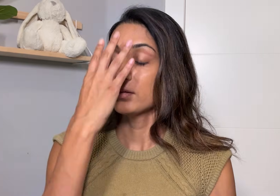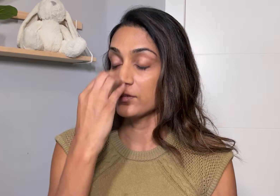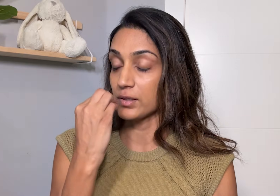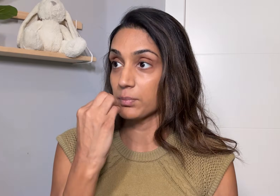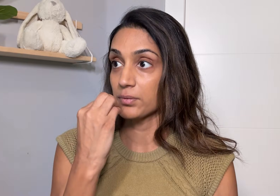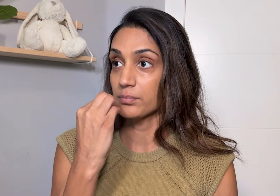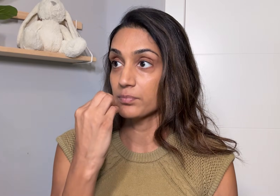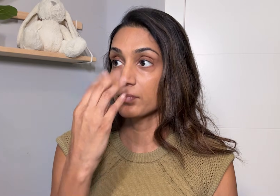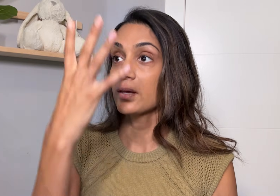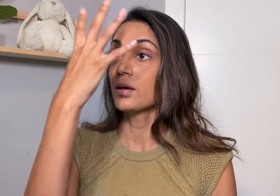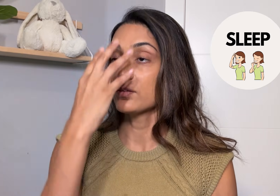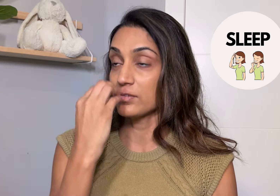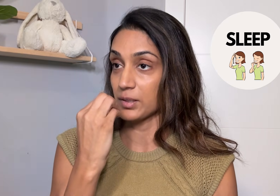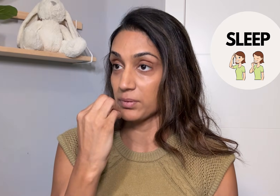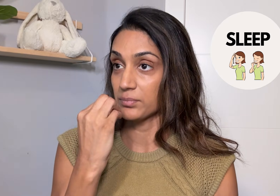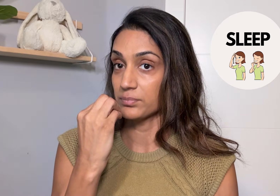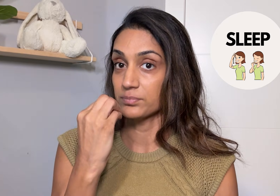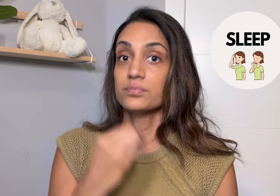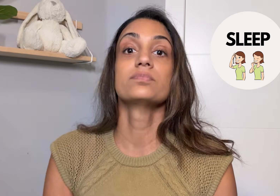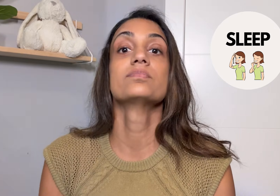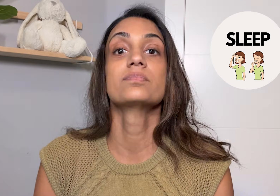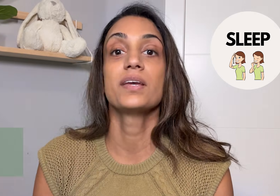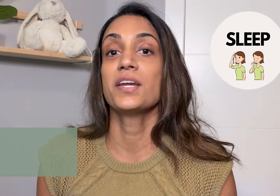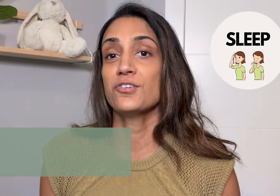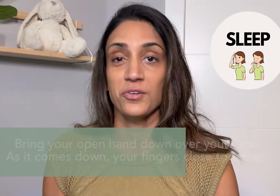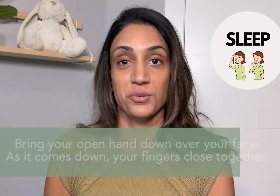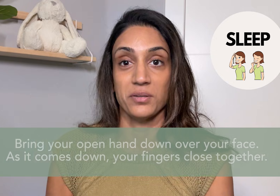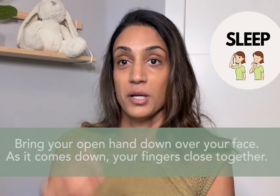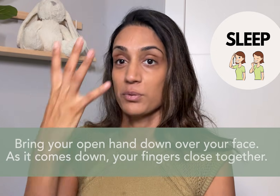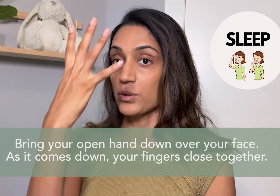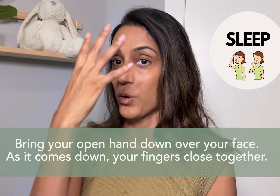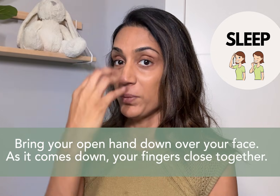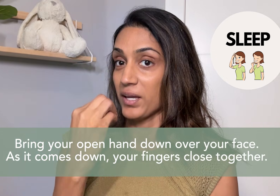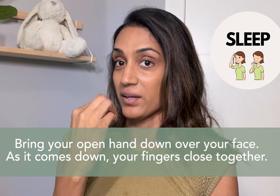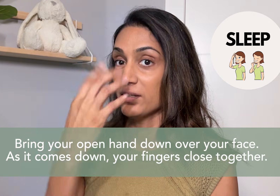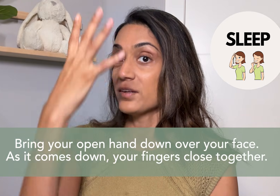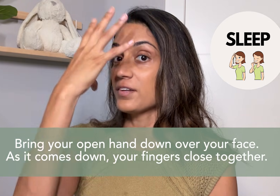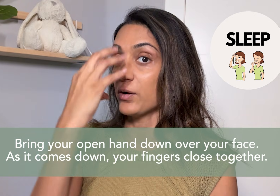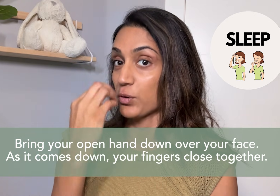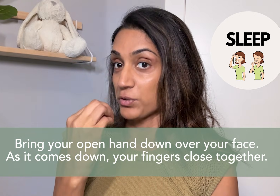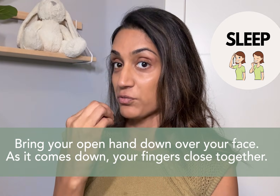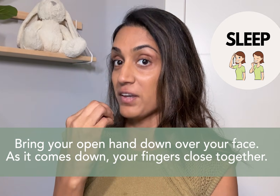Sleep. Here's how to do it. Bring your open hand down over your face.